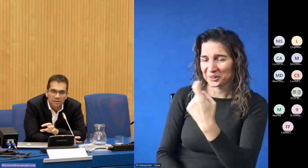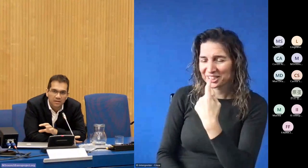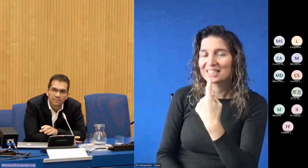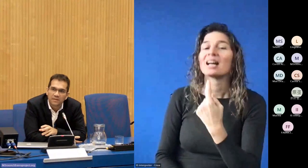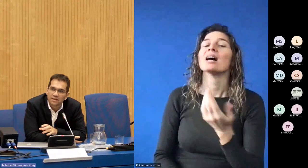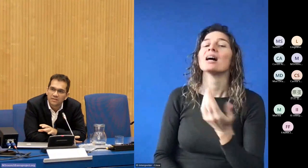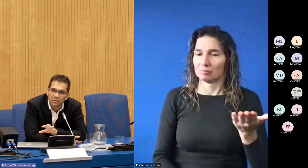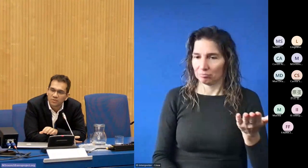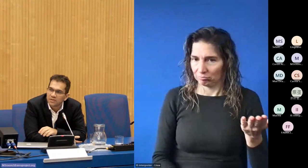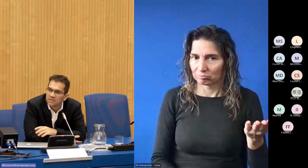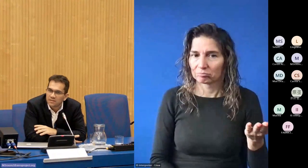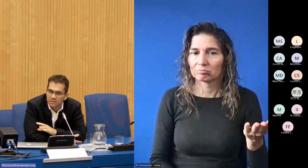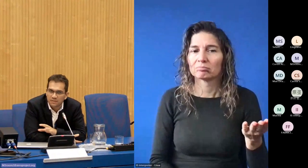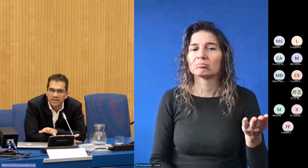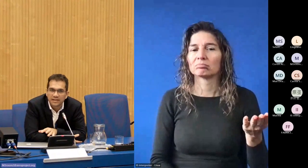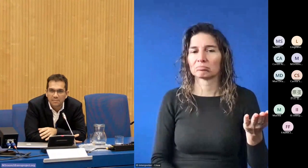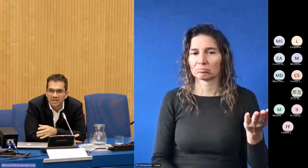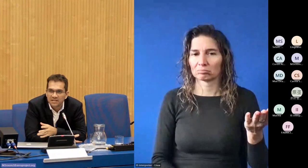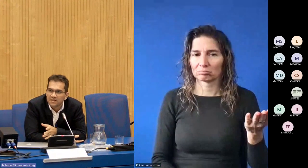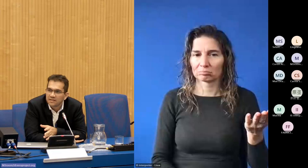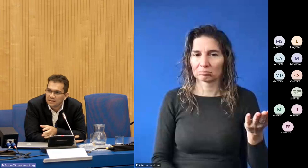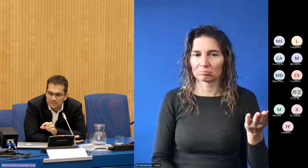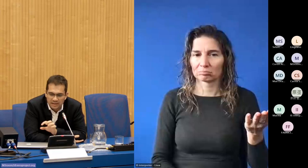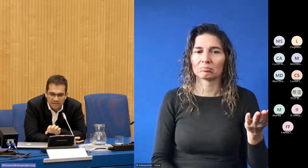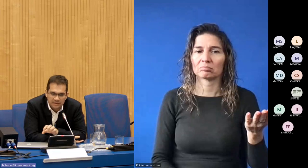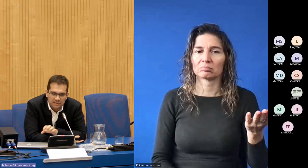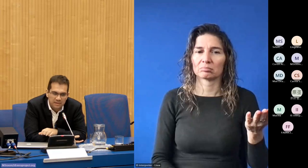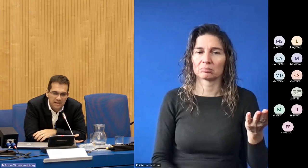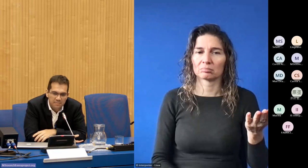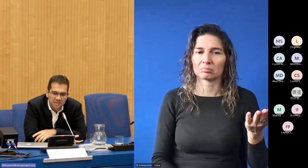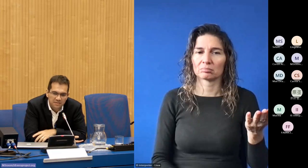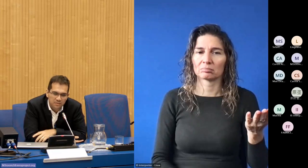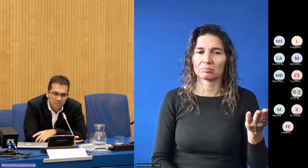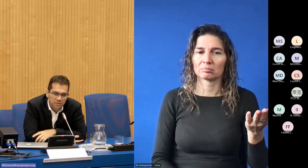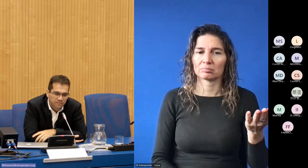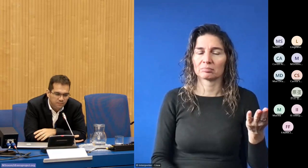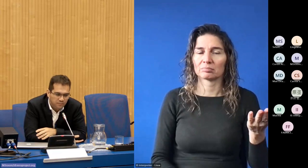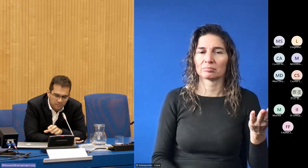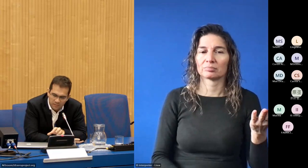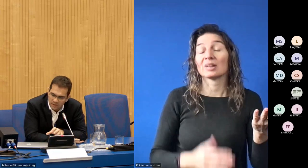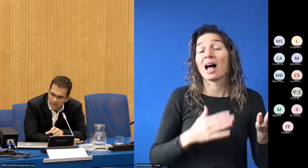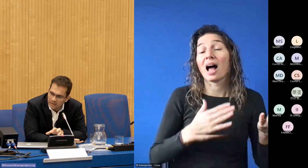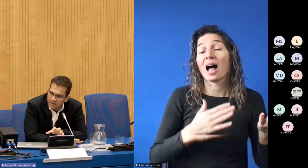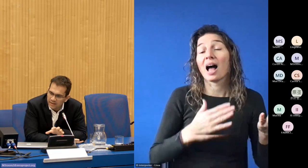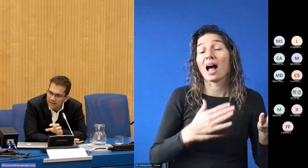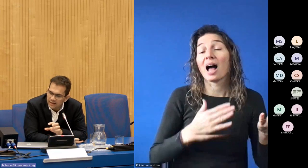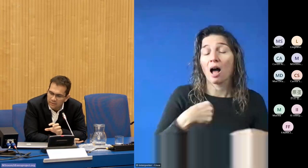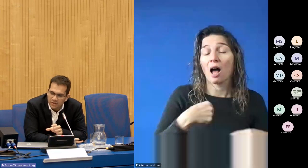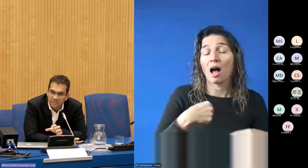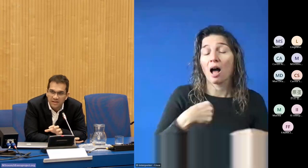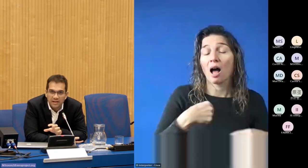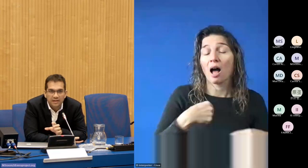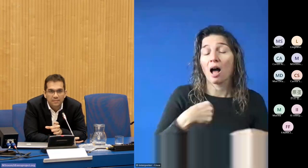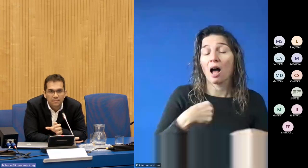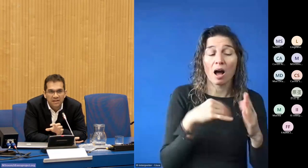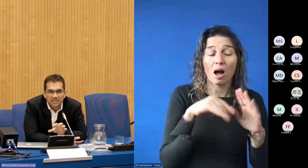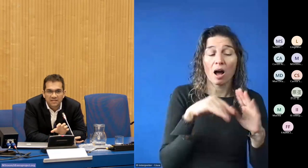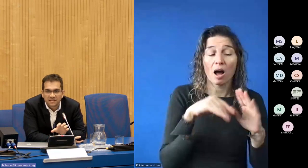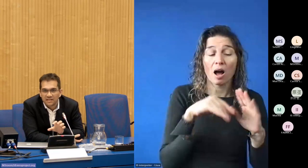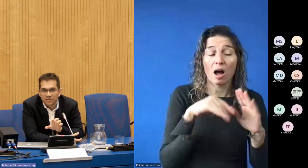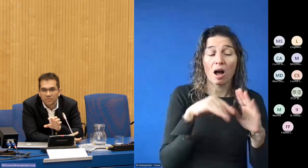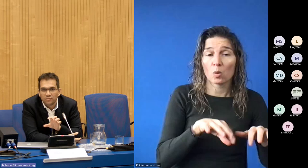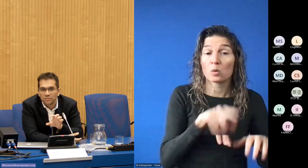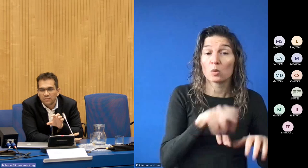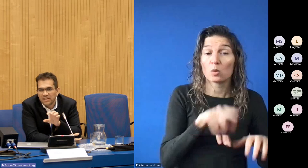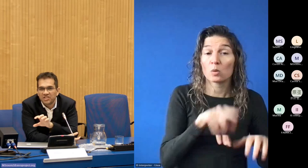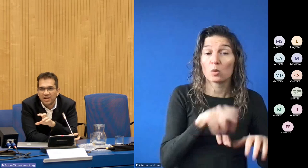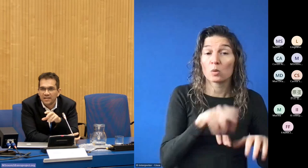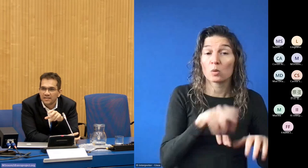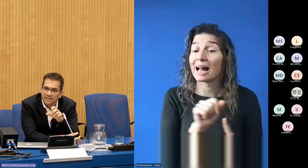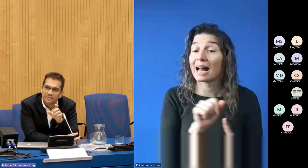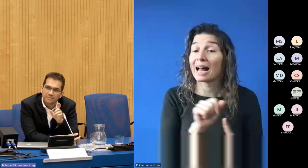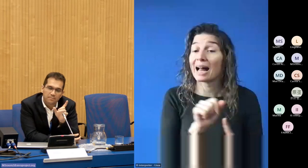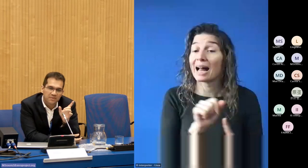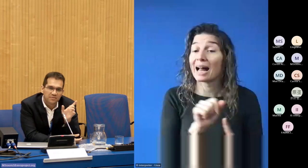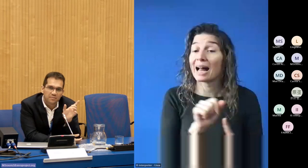our solution is in AI-based solution. We have a matching translation that performs